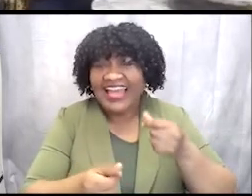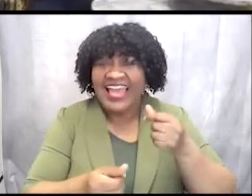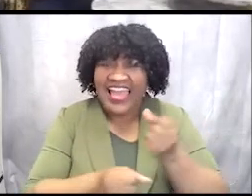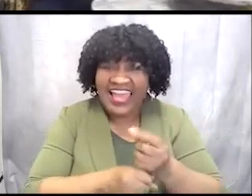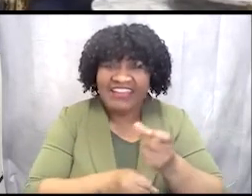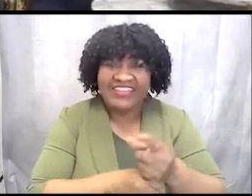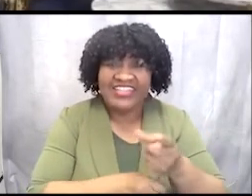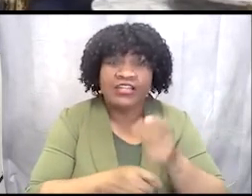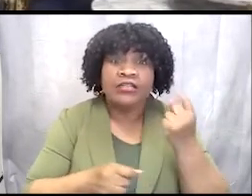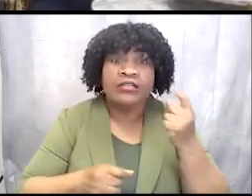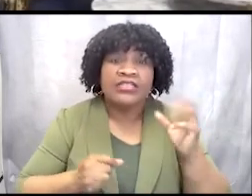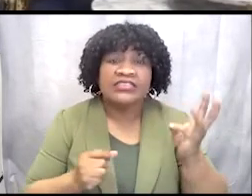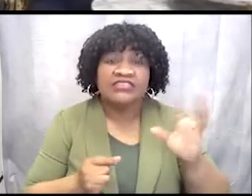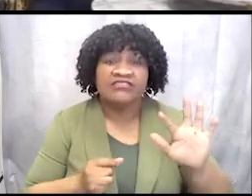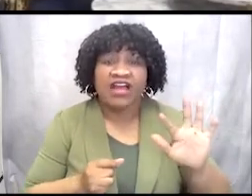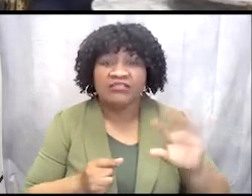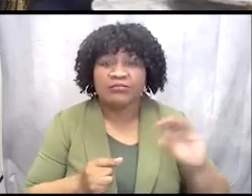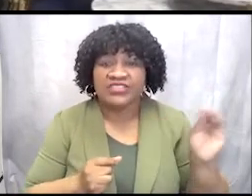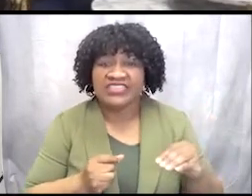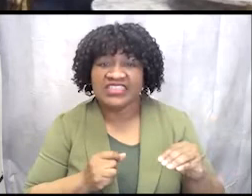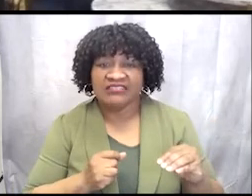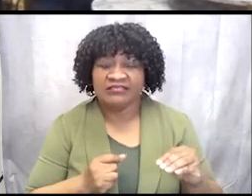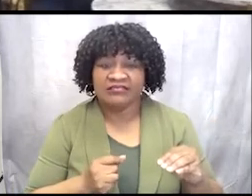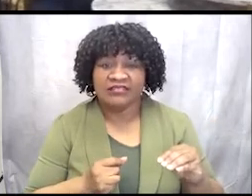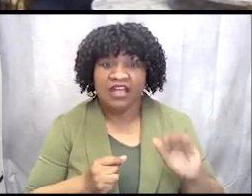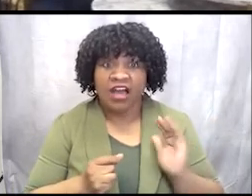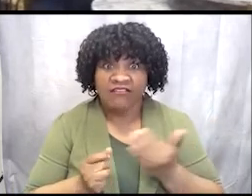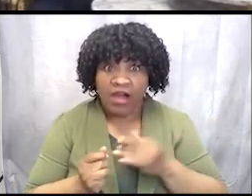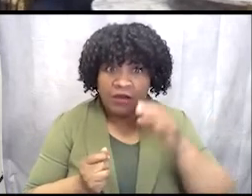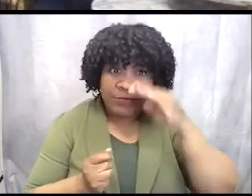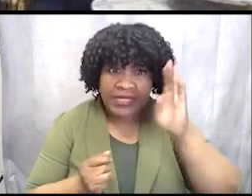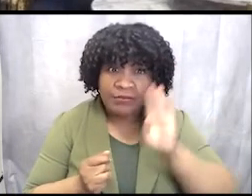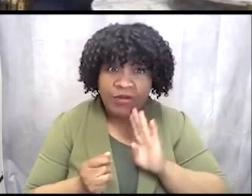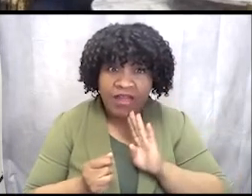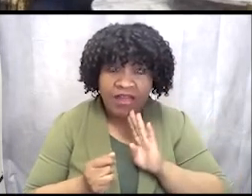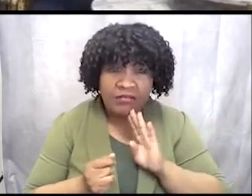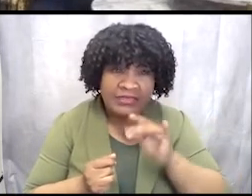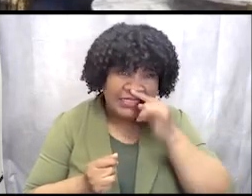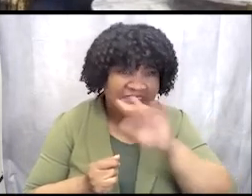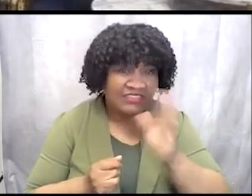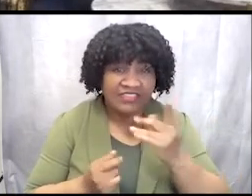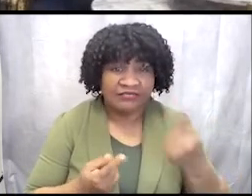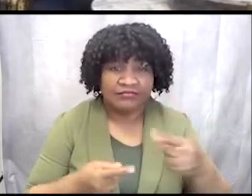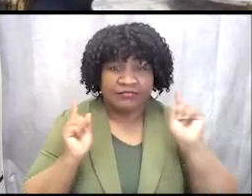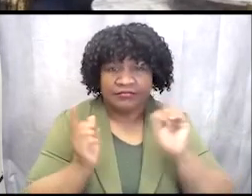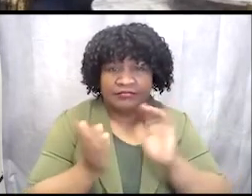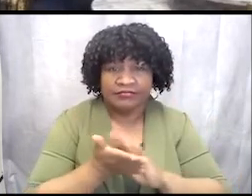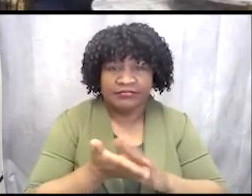And yet, 65% of black and brown children never achieve proficiency in our school system. It's an act of betrayal.